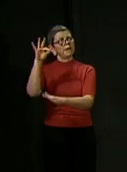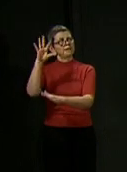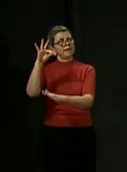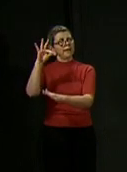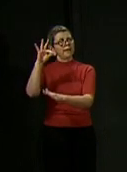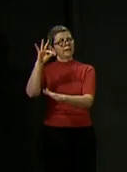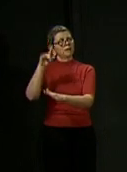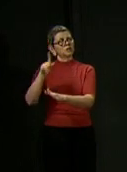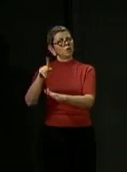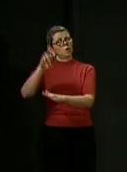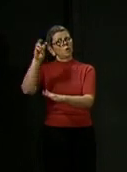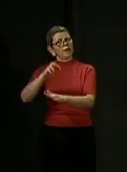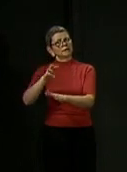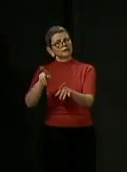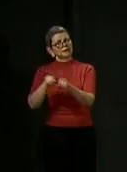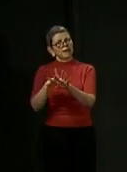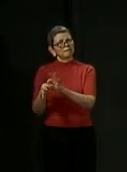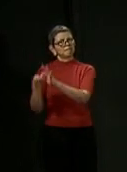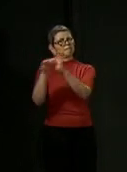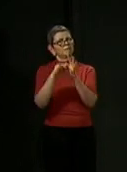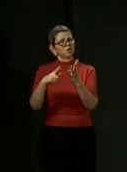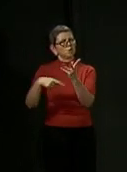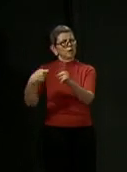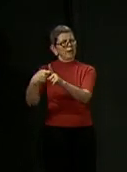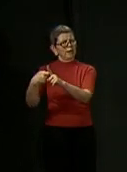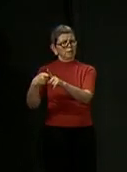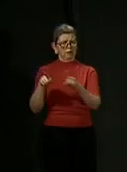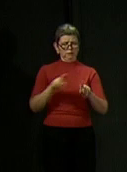the rest of the UK, but obviously that isn't the case in terms of Scotland. What would